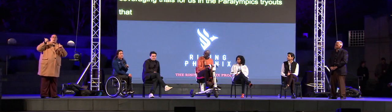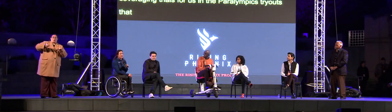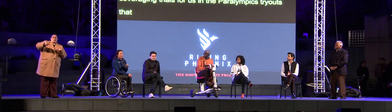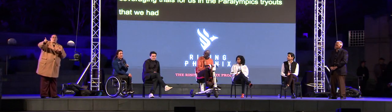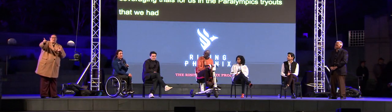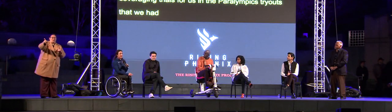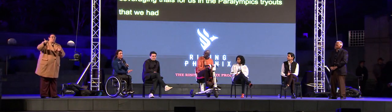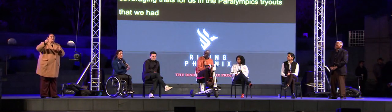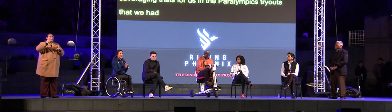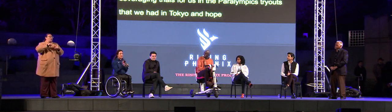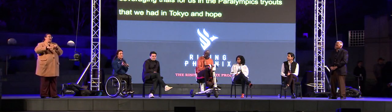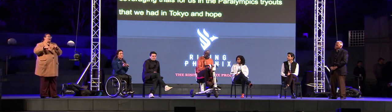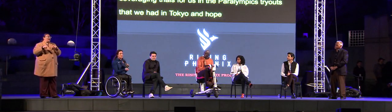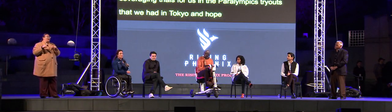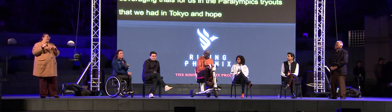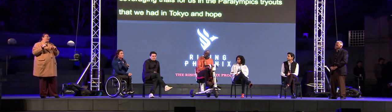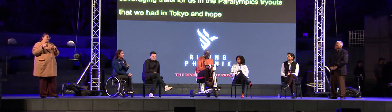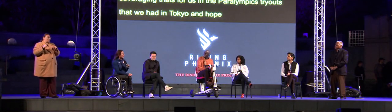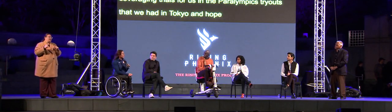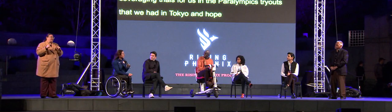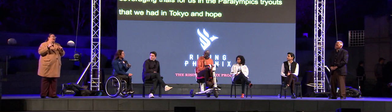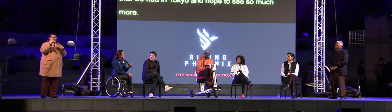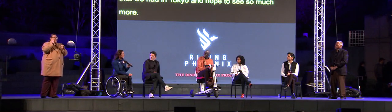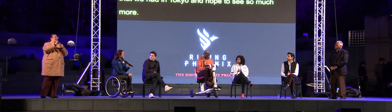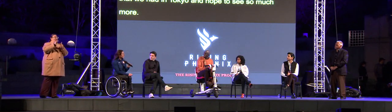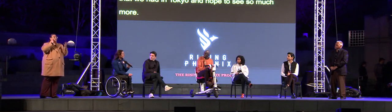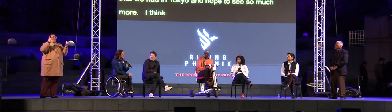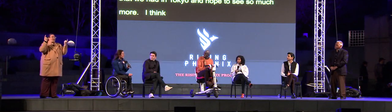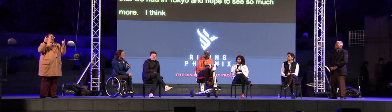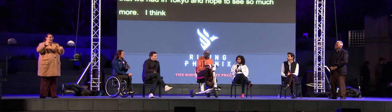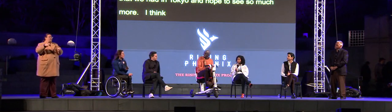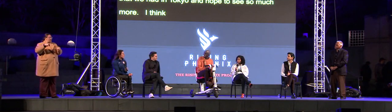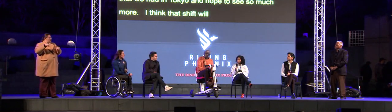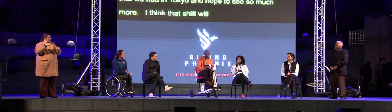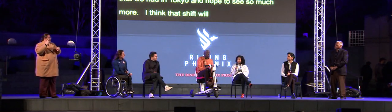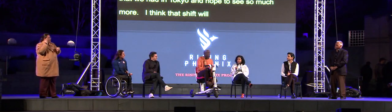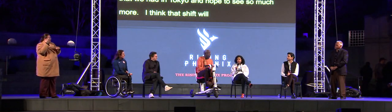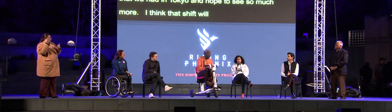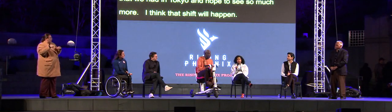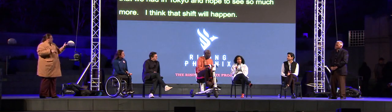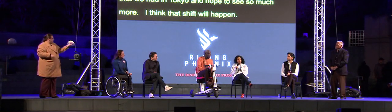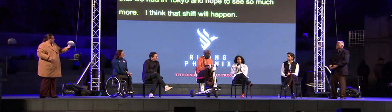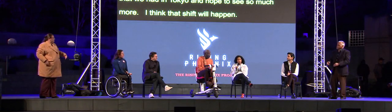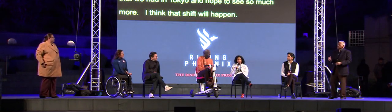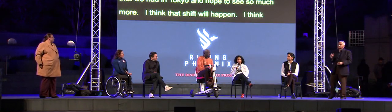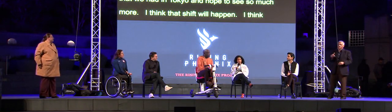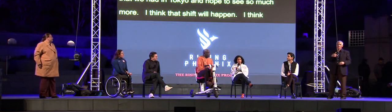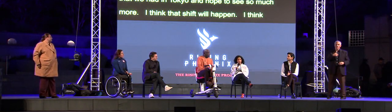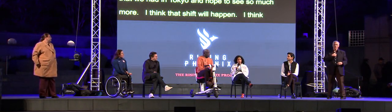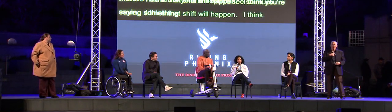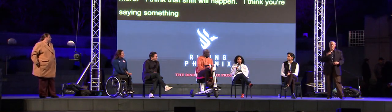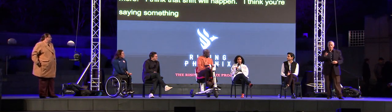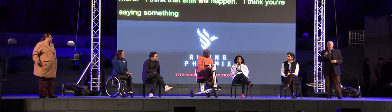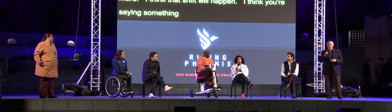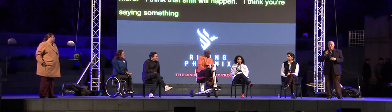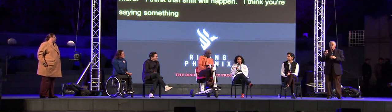But I think that that shift will happen. I think you're seeing it too, Ashley. Yeah. I don't want to speak on behalf of NBC,